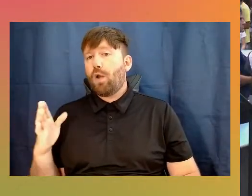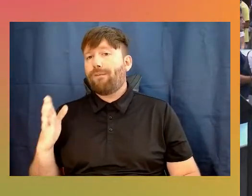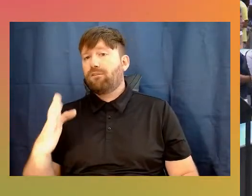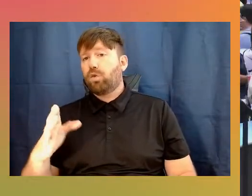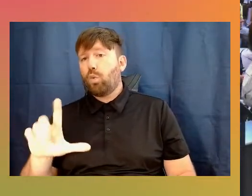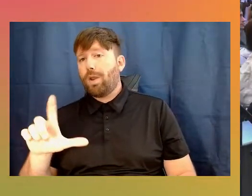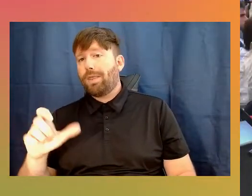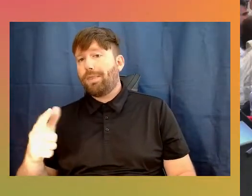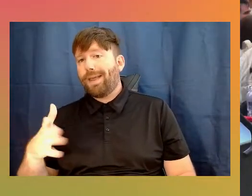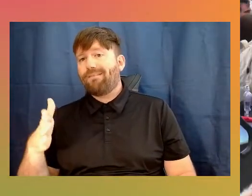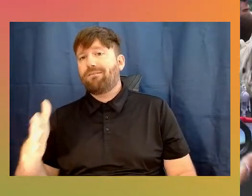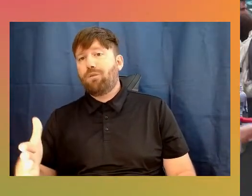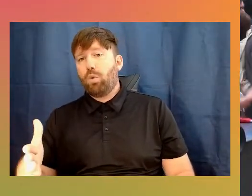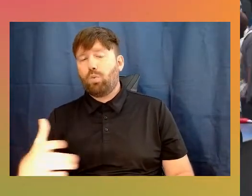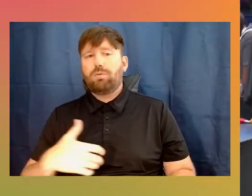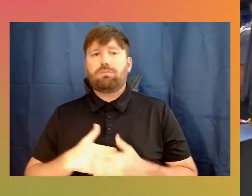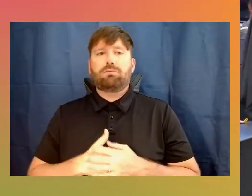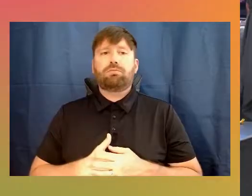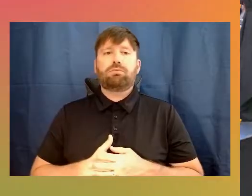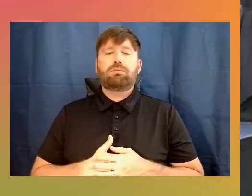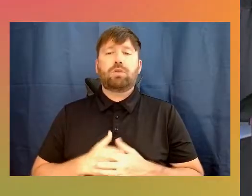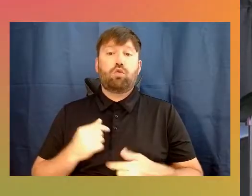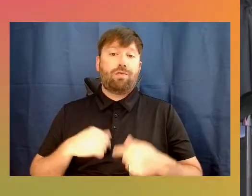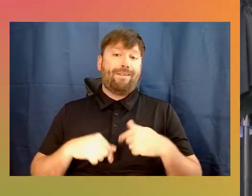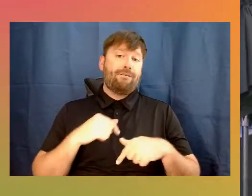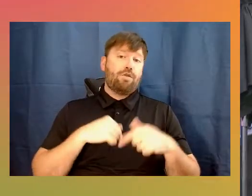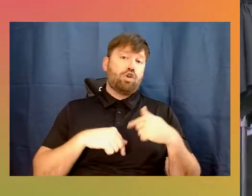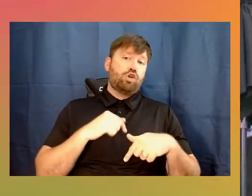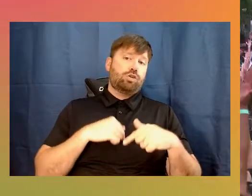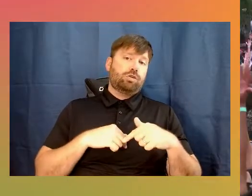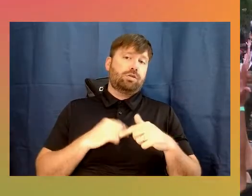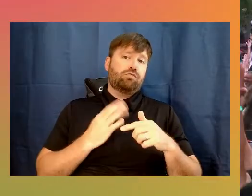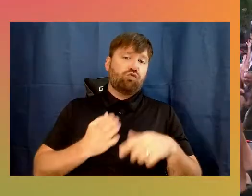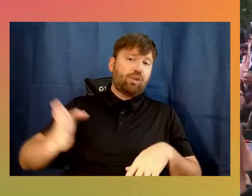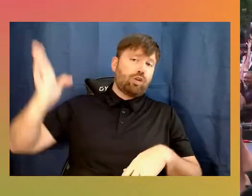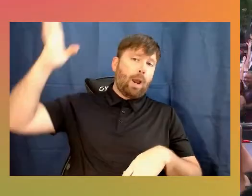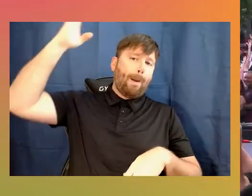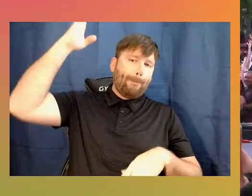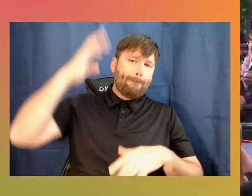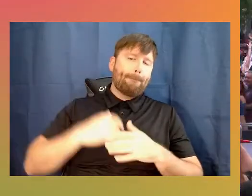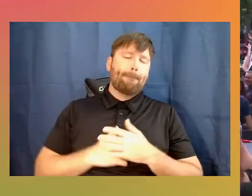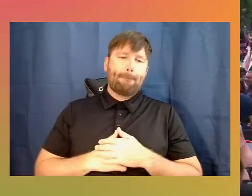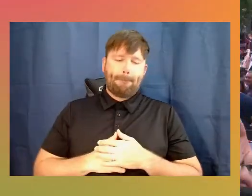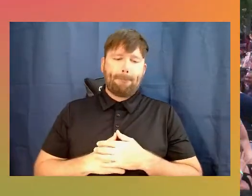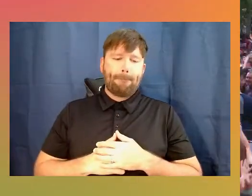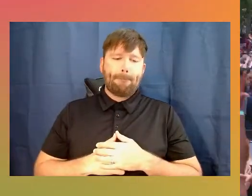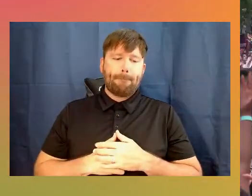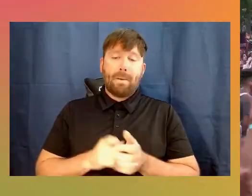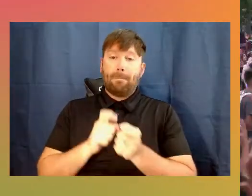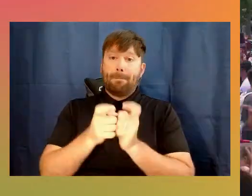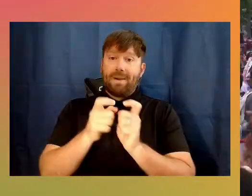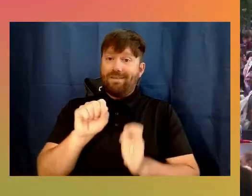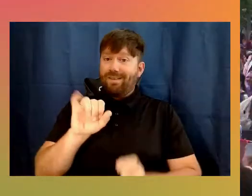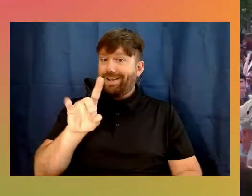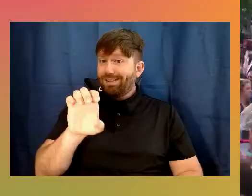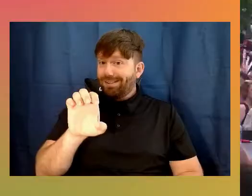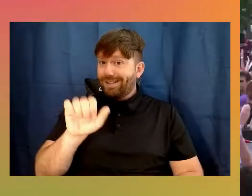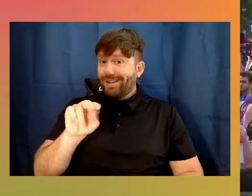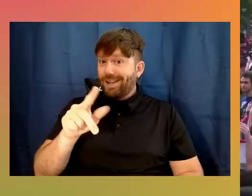RIGHT ARM FORWARD. RIGHT LEG FORWARD. FLIP THE FRONT PALM, INHALE. REVERSE.